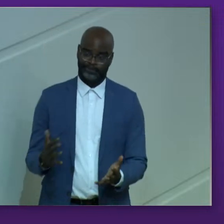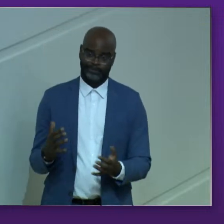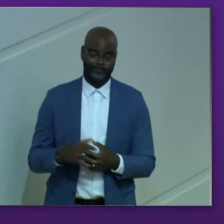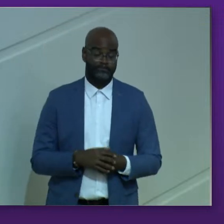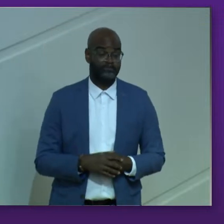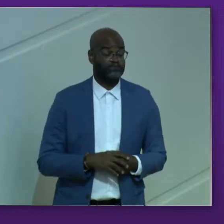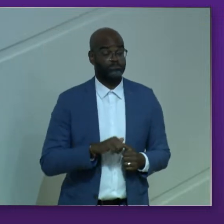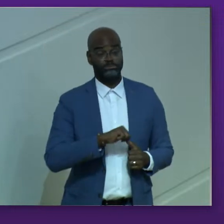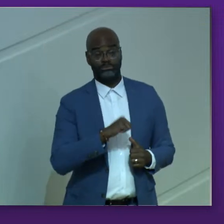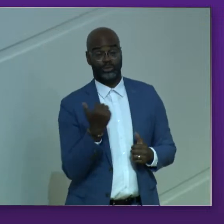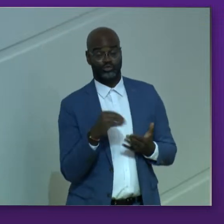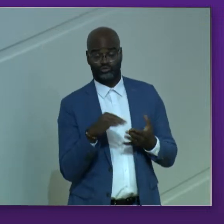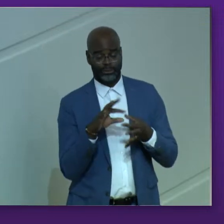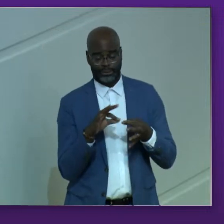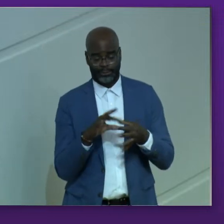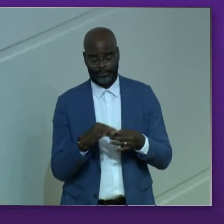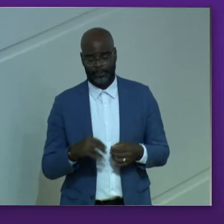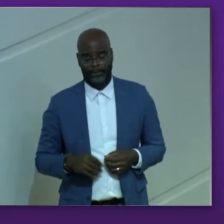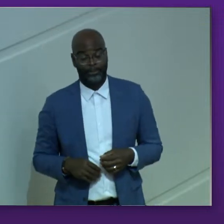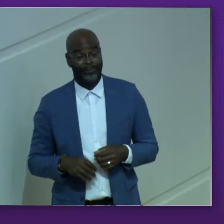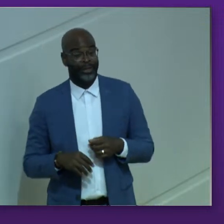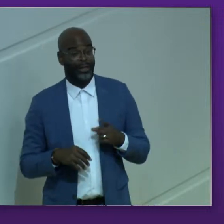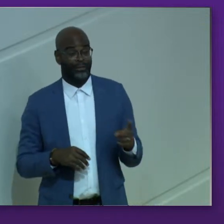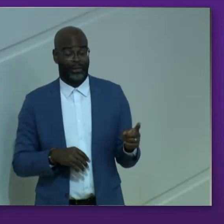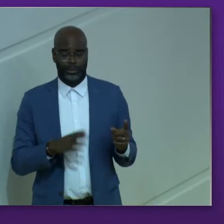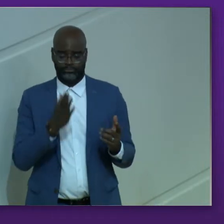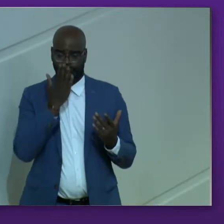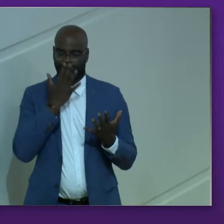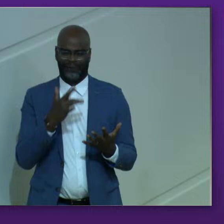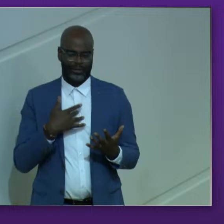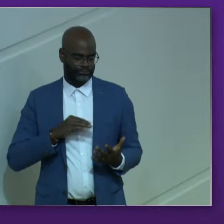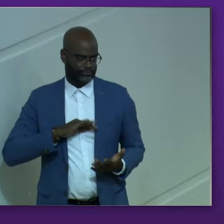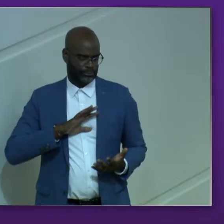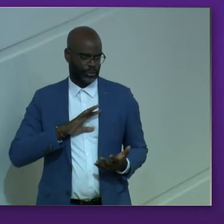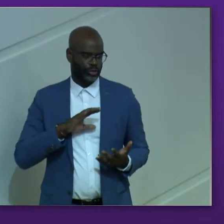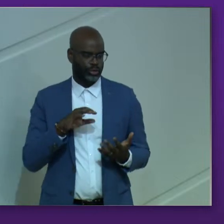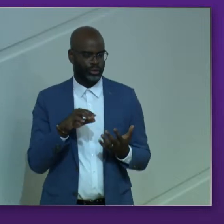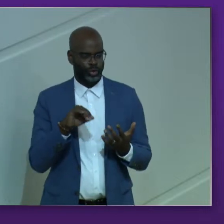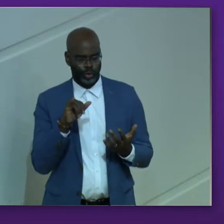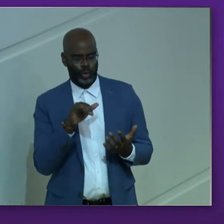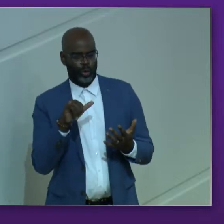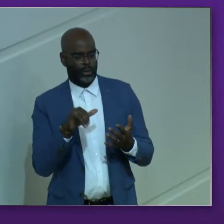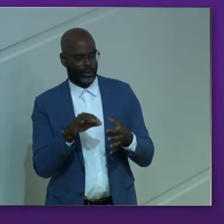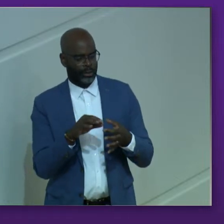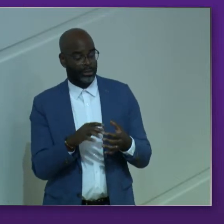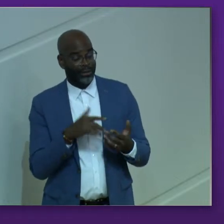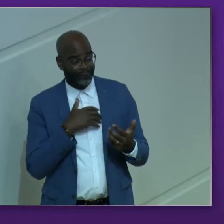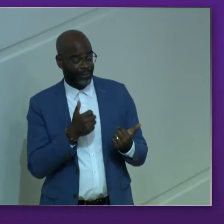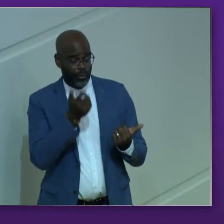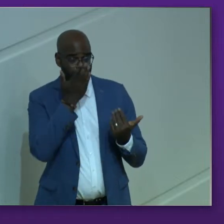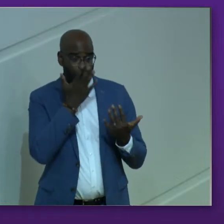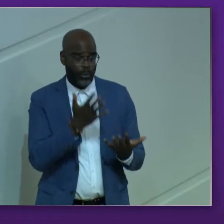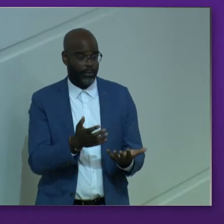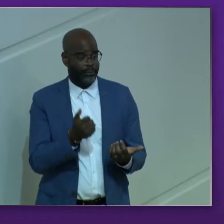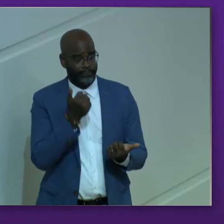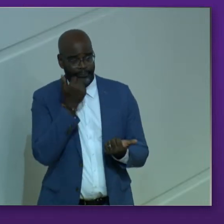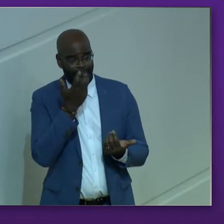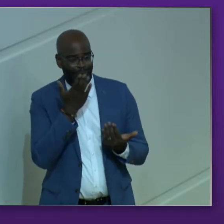EXAMPLE OF WHAT I LIKE IN A PROFESSOR. ANOTHER NOTES THE JOY PROF.